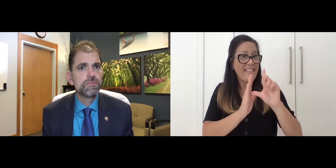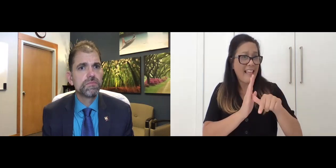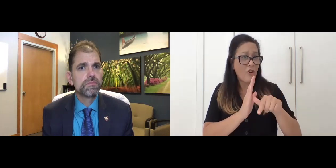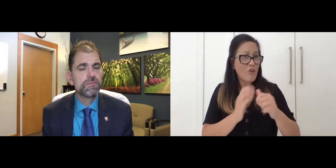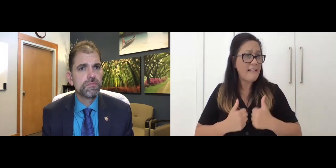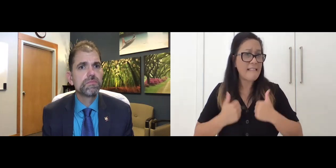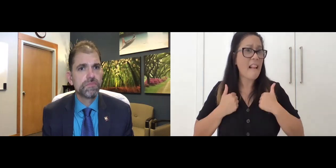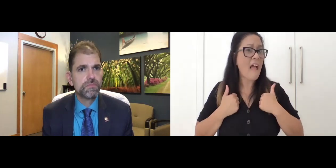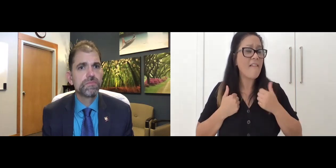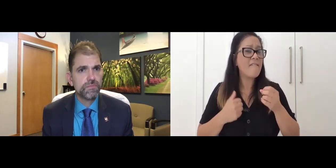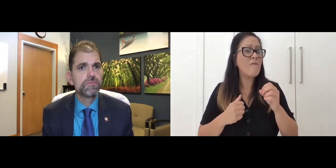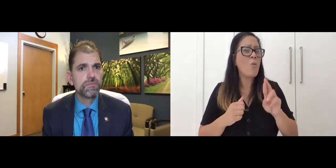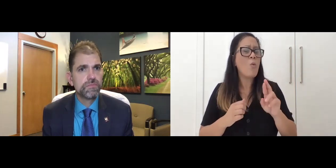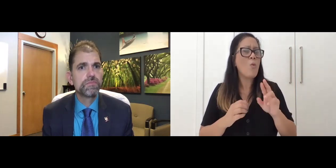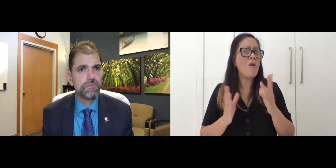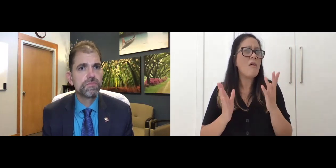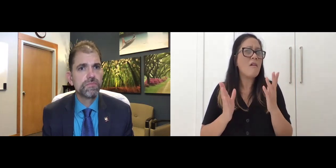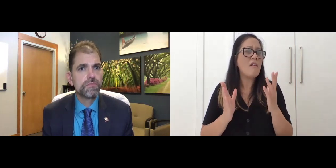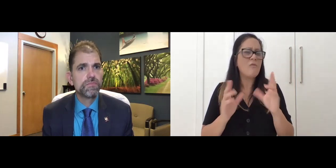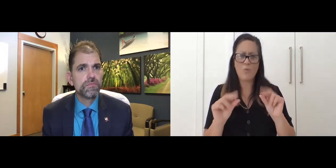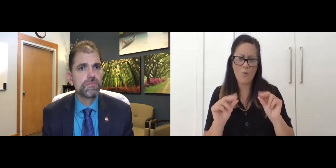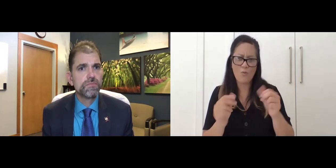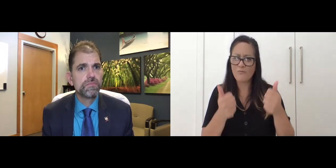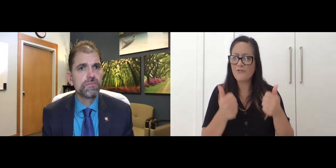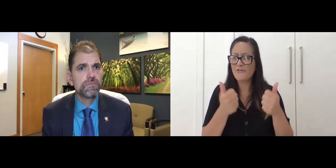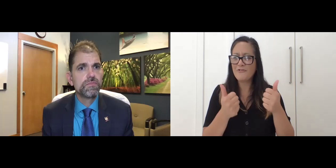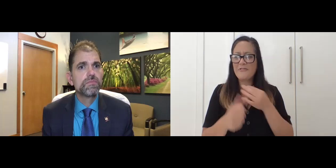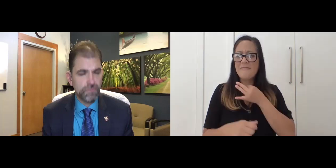Could they develop a theory of mind later in life or is that something that